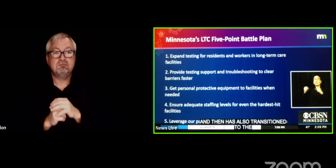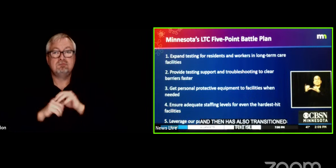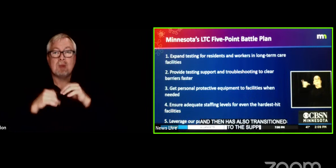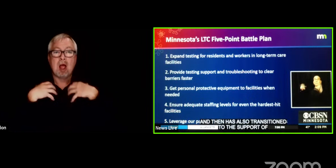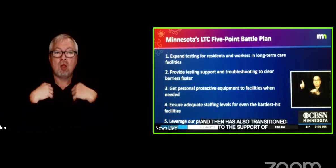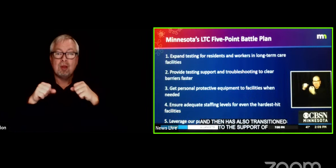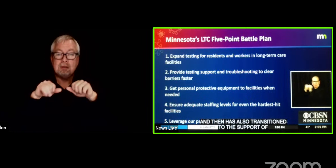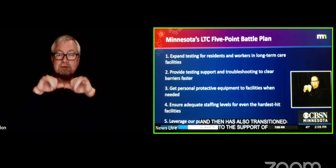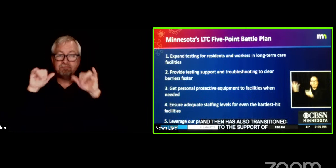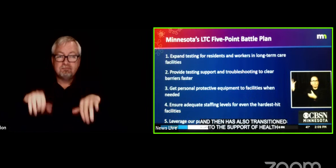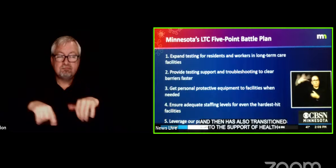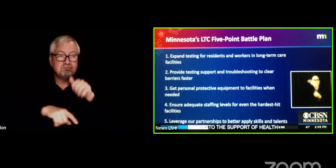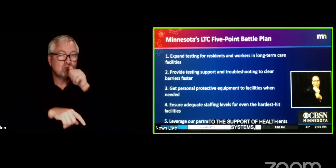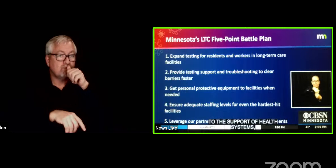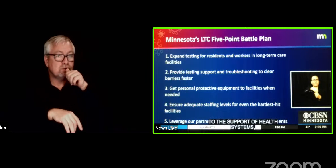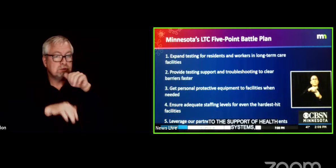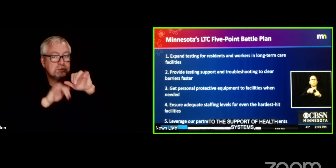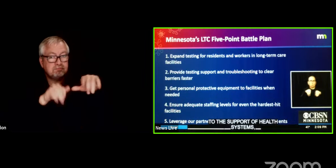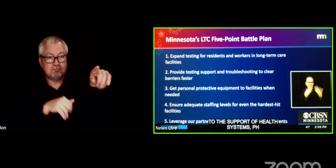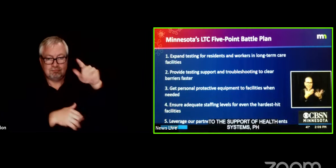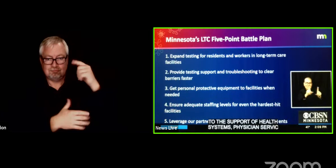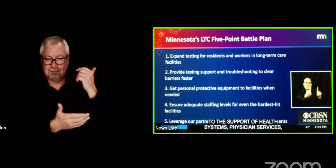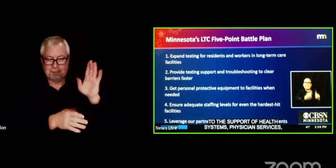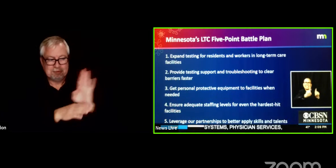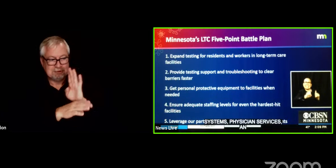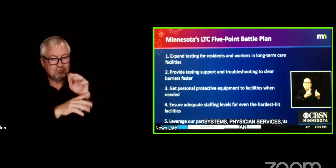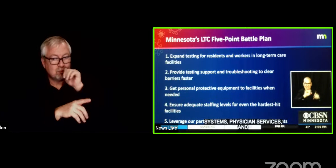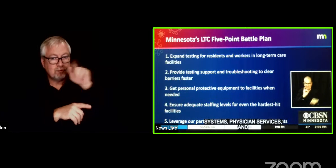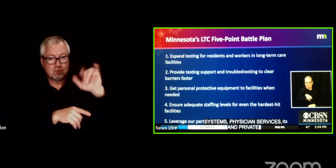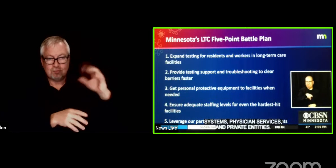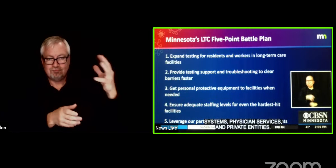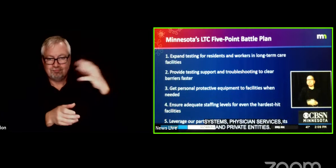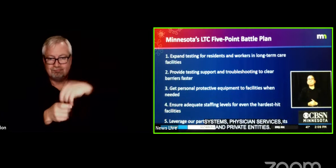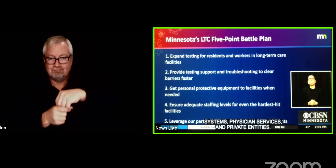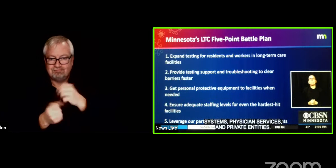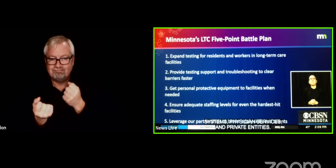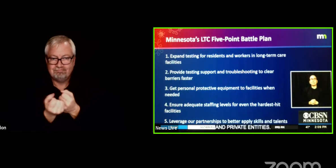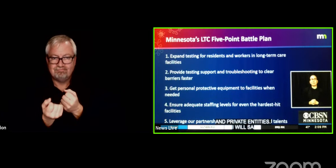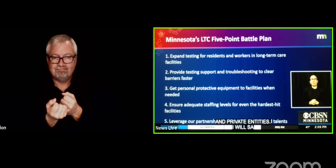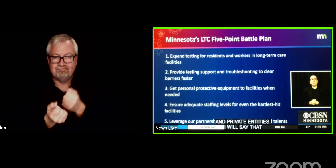I WILL SAY THAT CONSIDERABLE CAPACITY STILL EXISTS TO ASSIST FACILITIES WITH